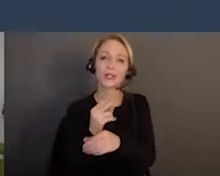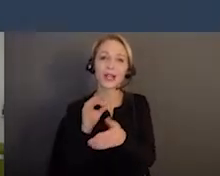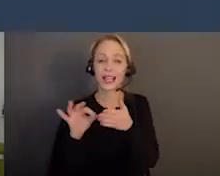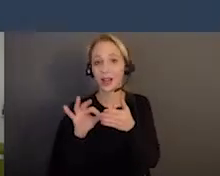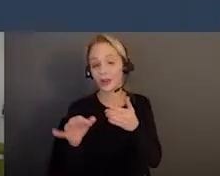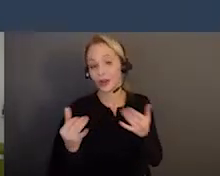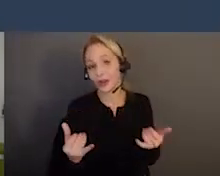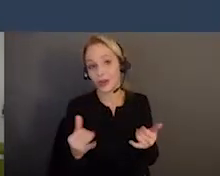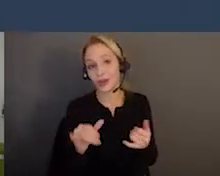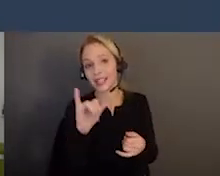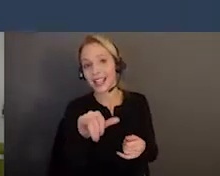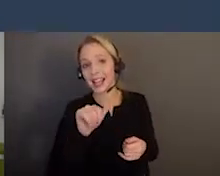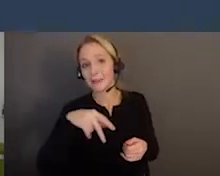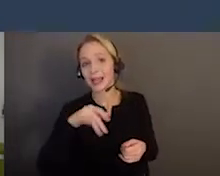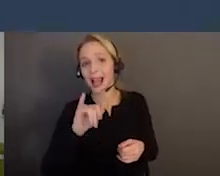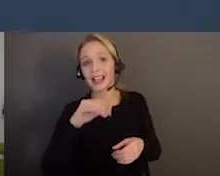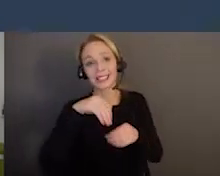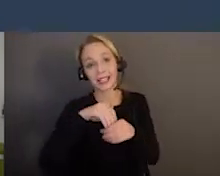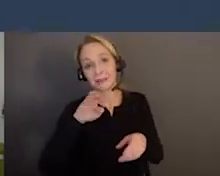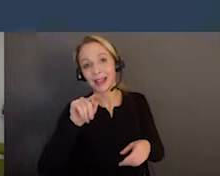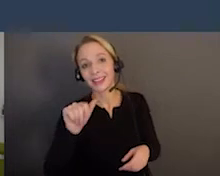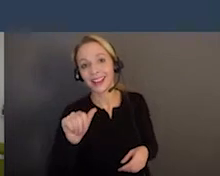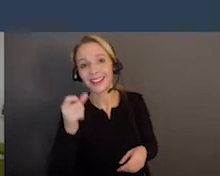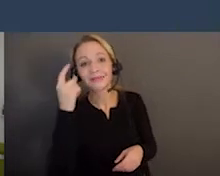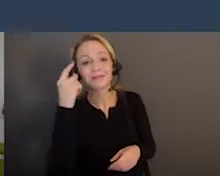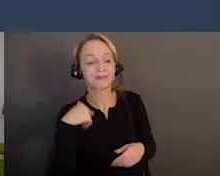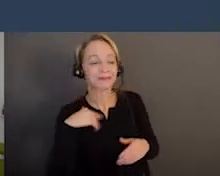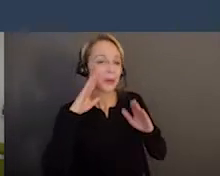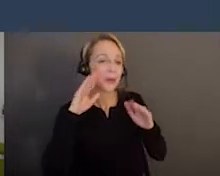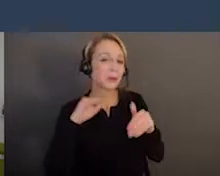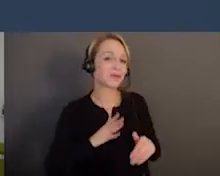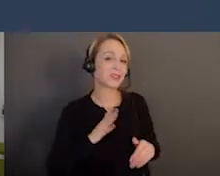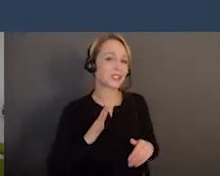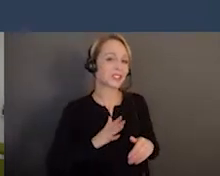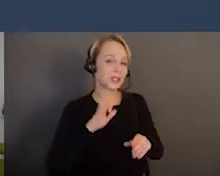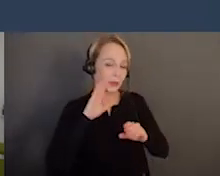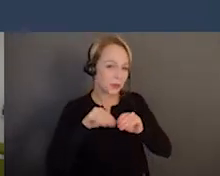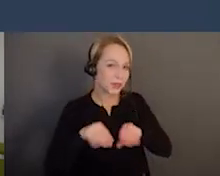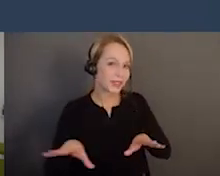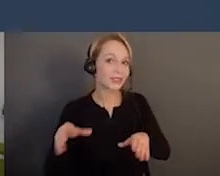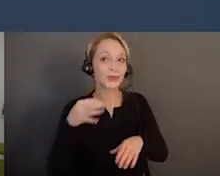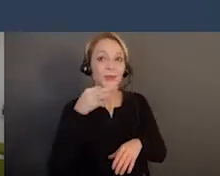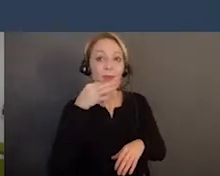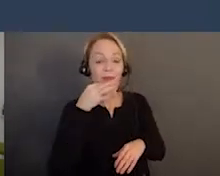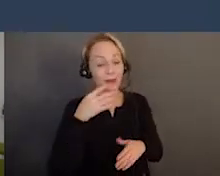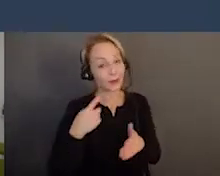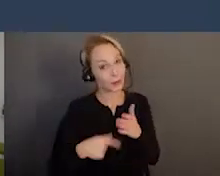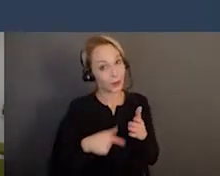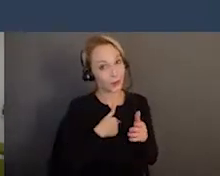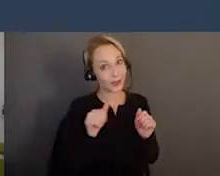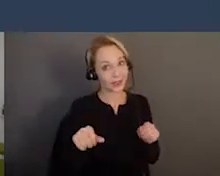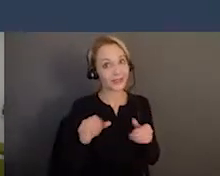CURRENTLY API IS IN BETA HOWEVER WE WILL HAVE AN